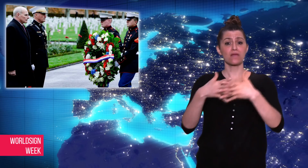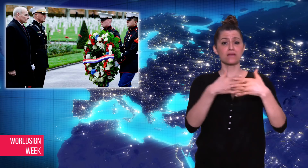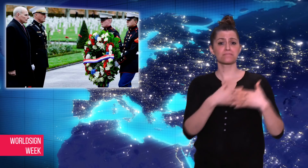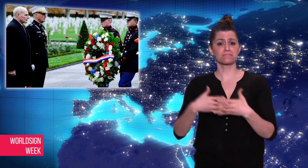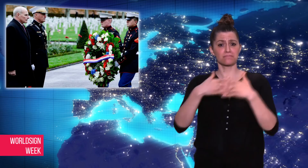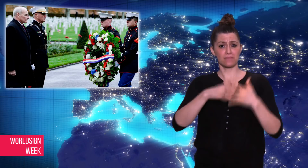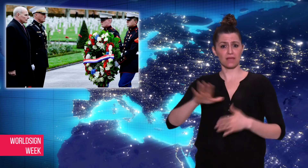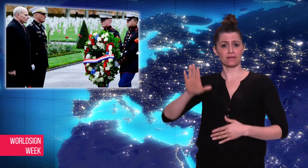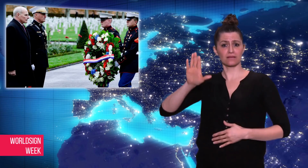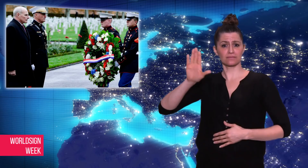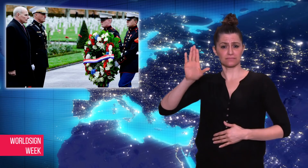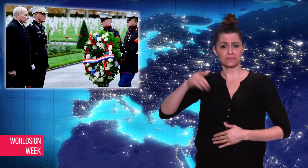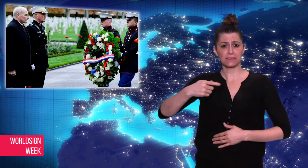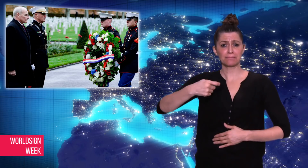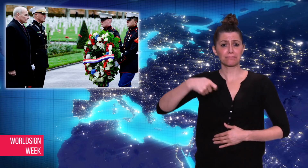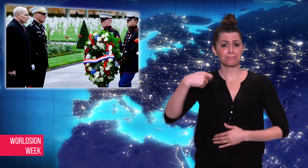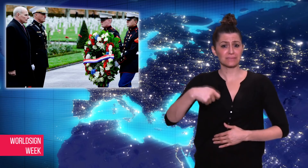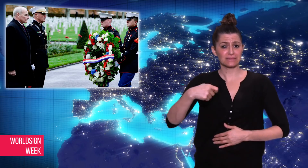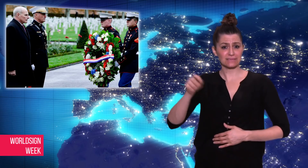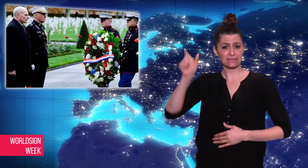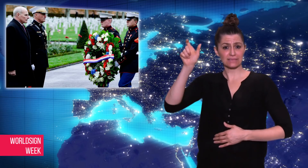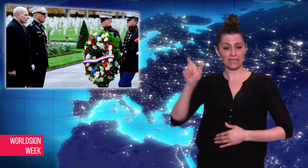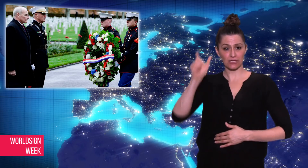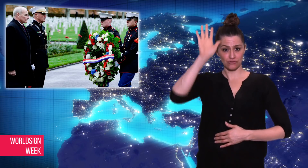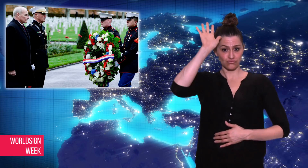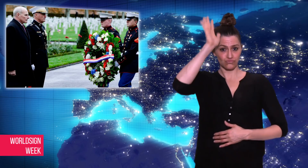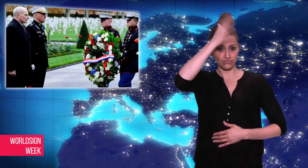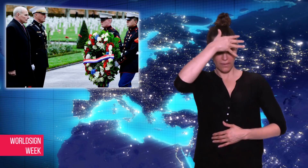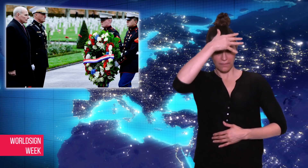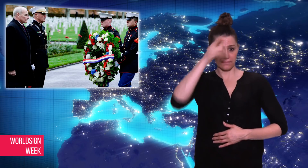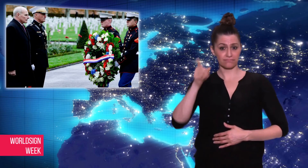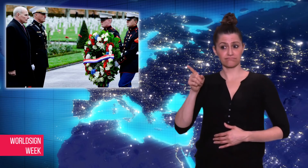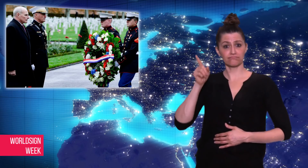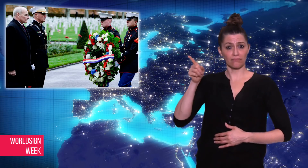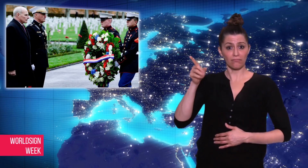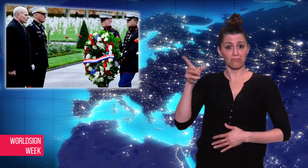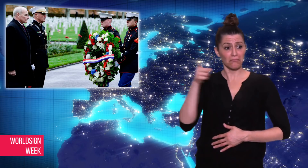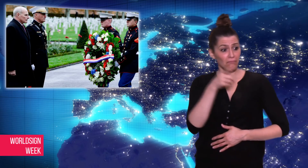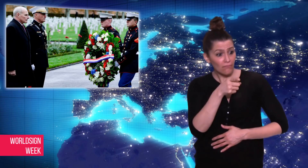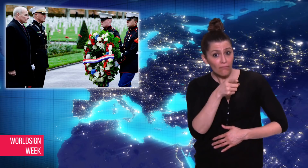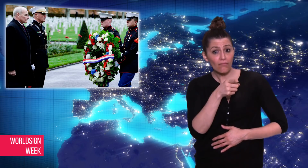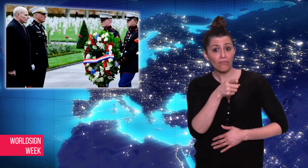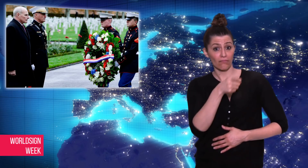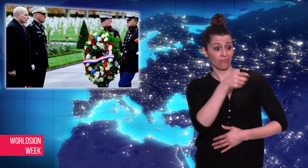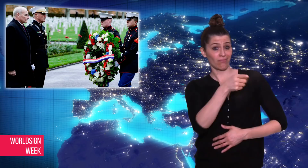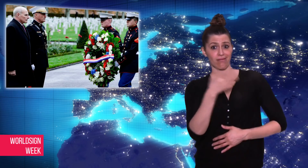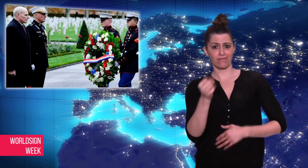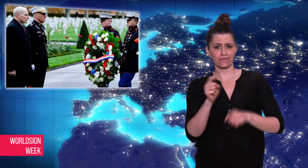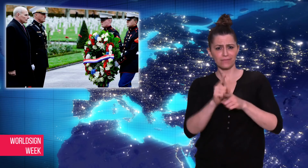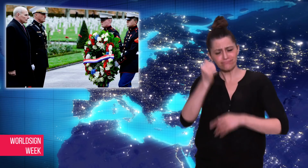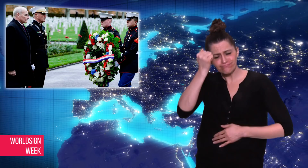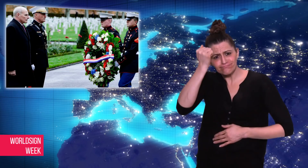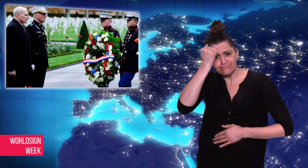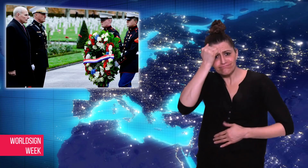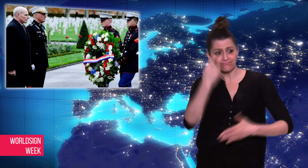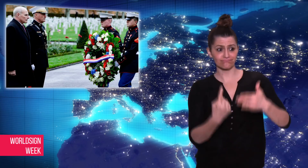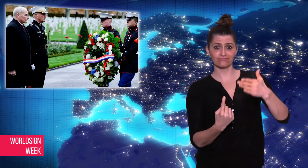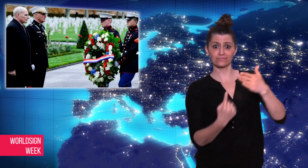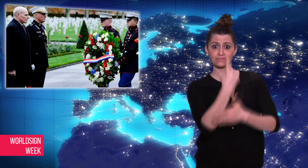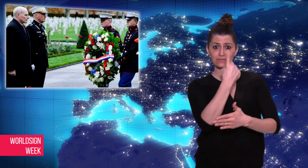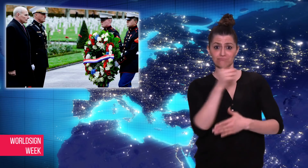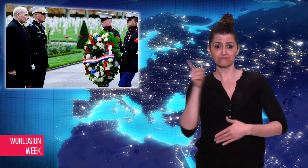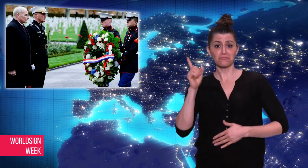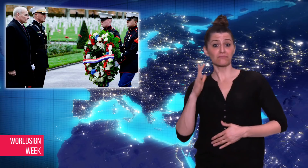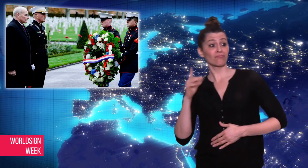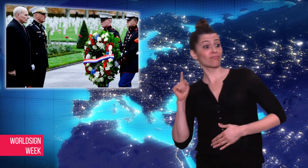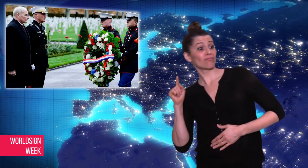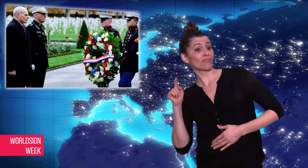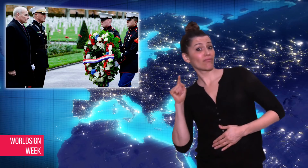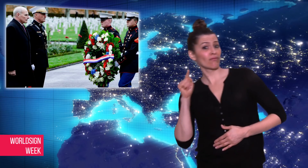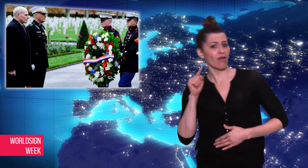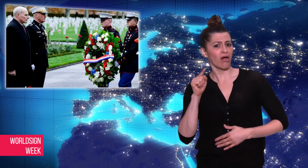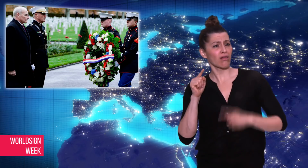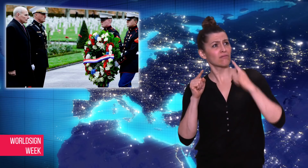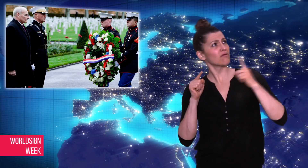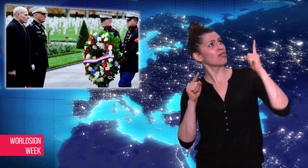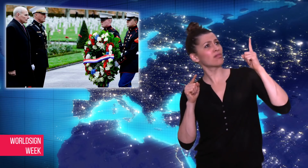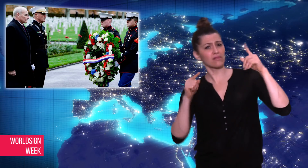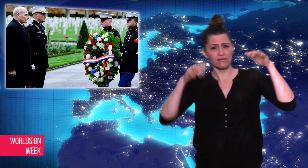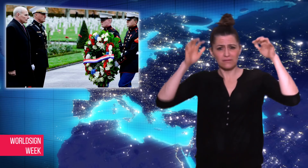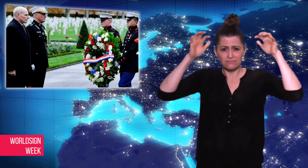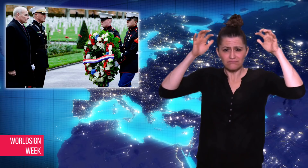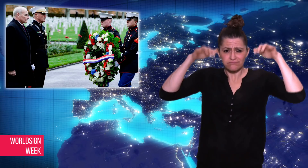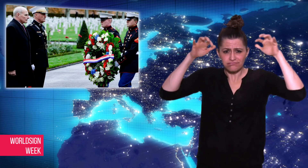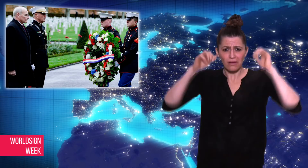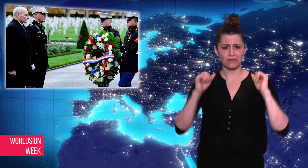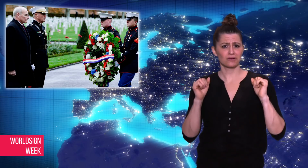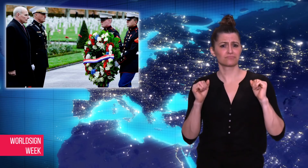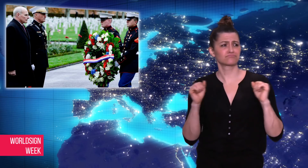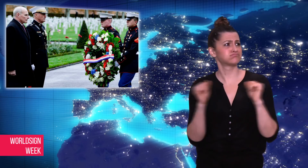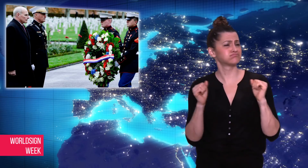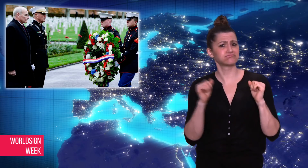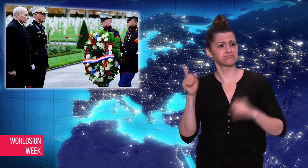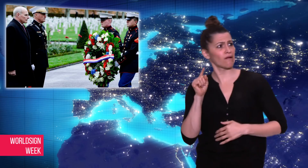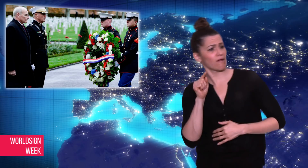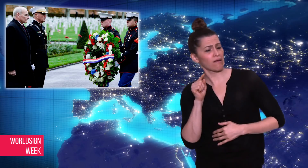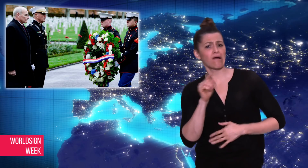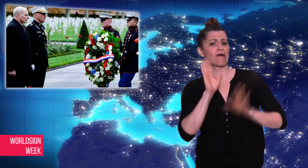The United States president Donald Trump skipped a memorial event